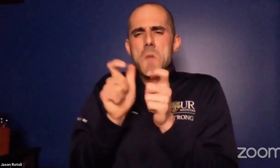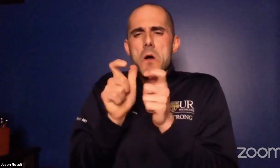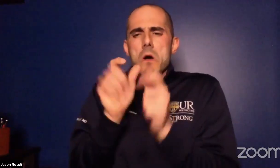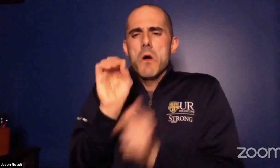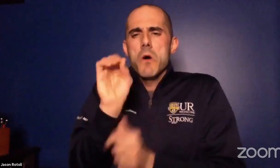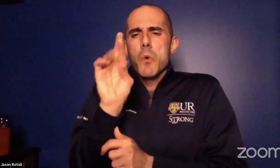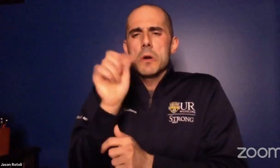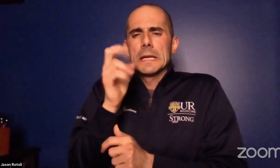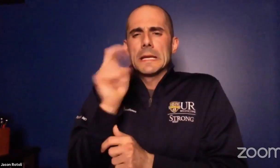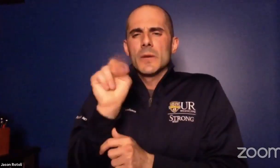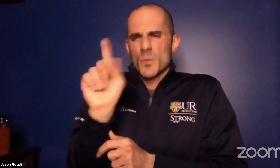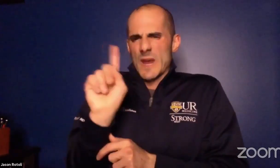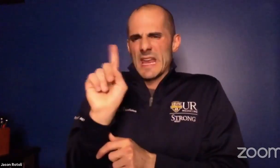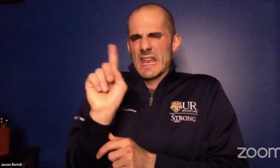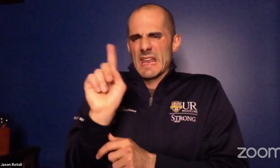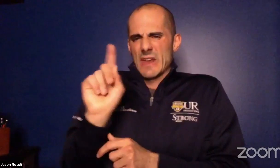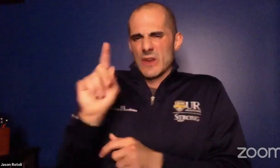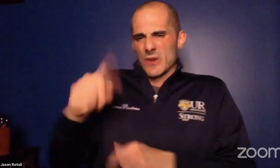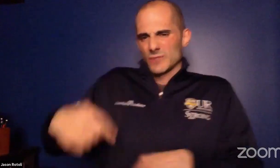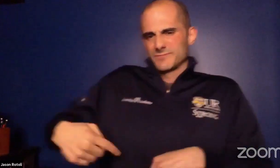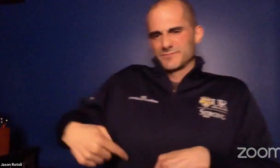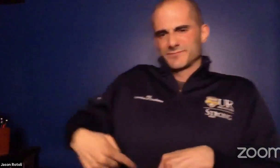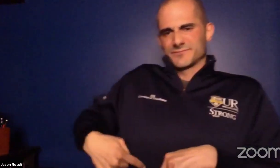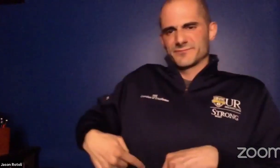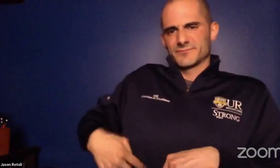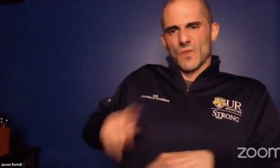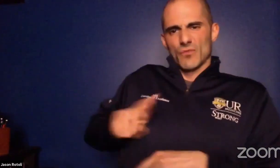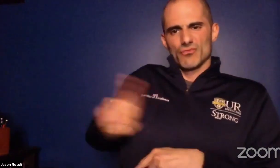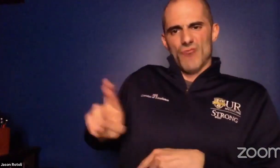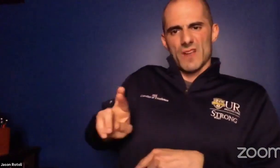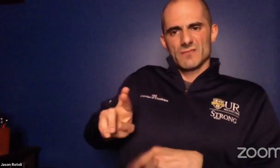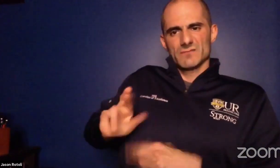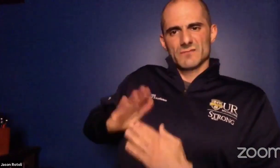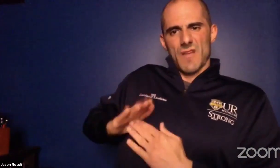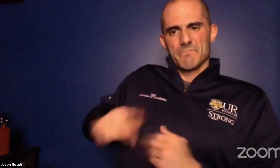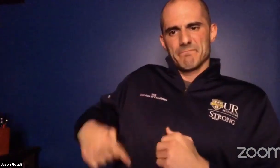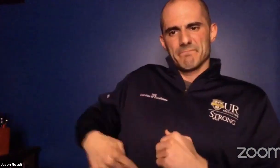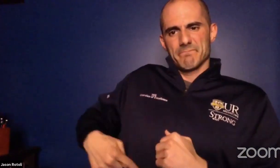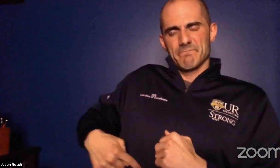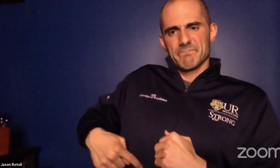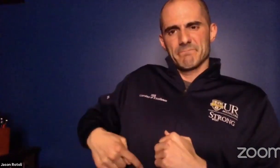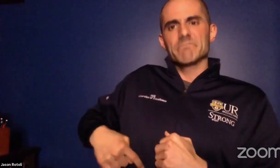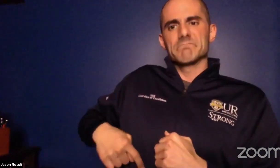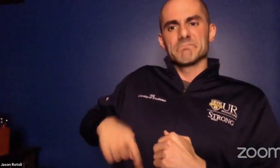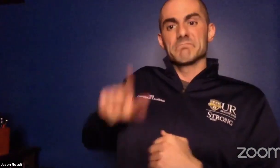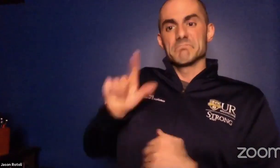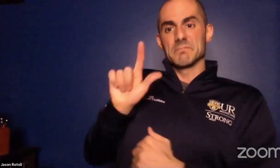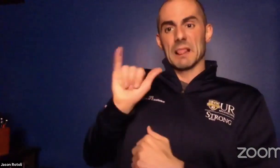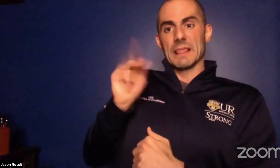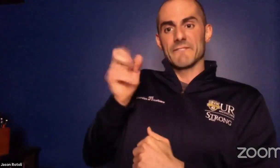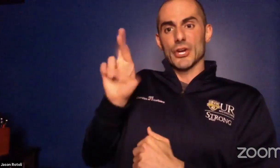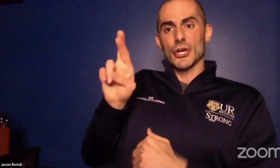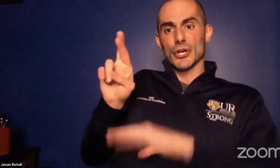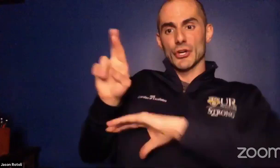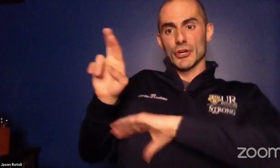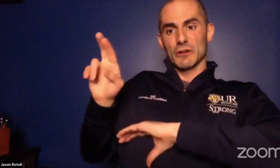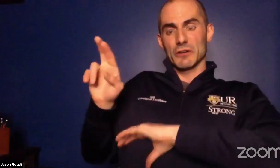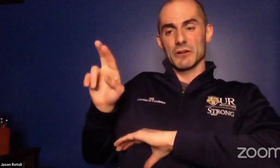could cause pain in your chest. As wrel well as blood clots. Reflux. It's called heartburn at times. That feeling could also